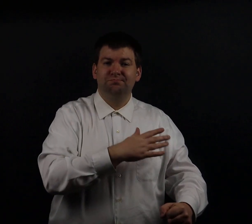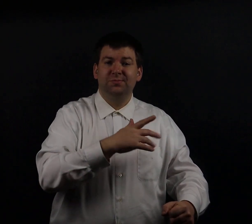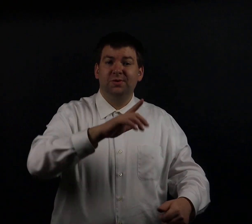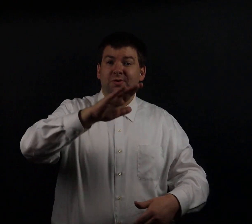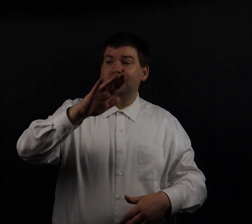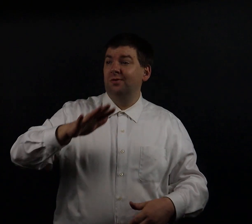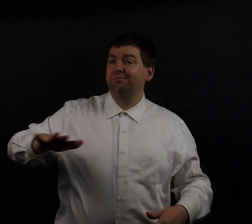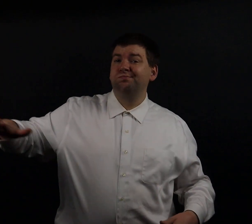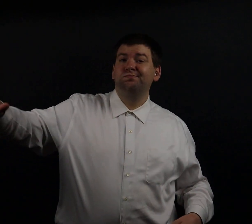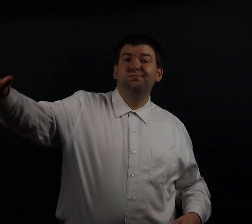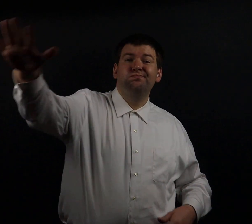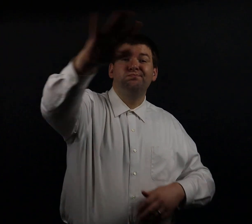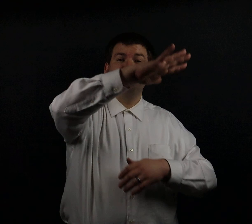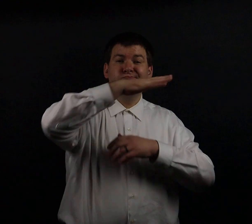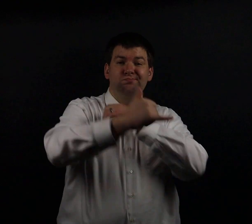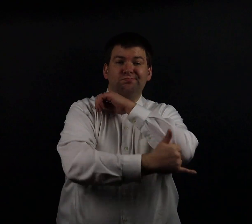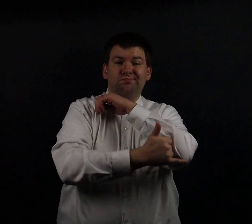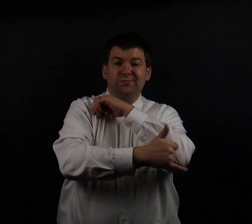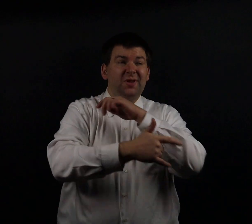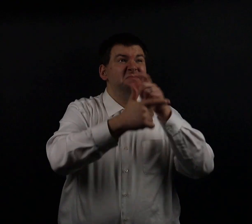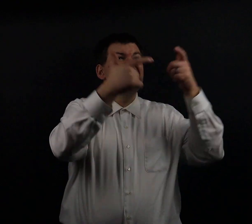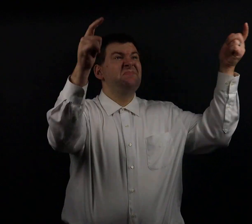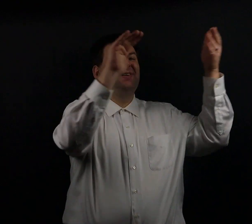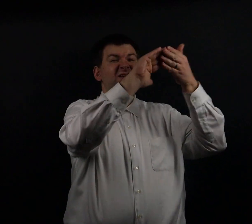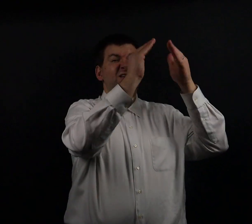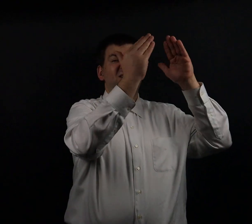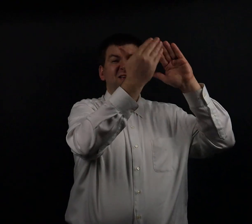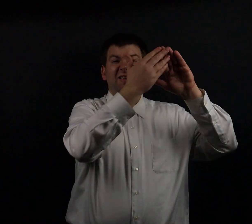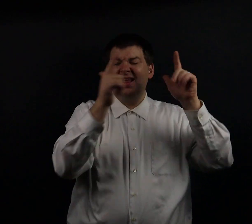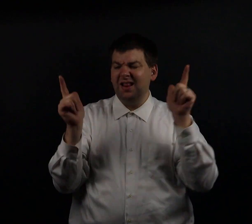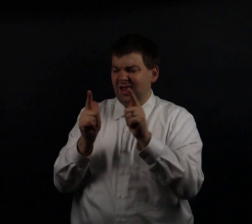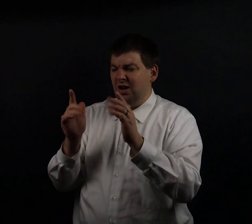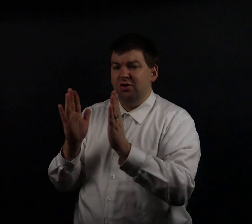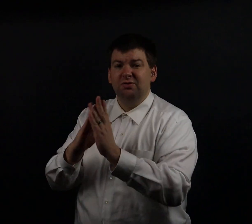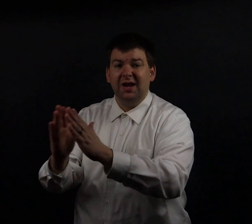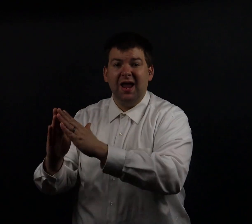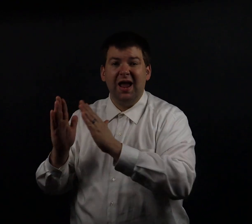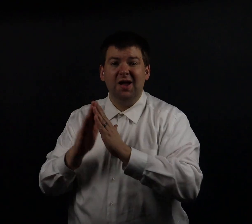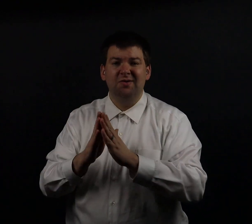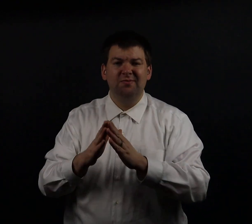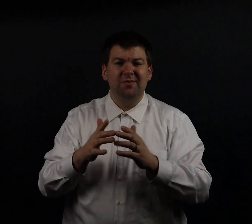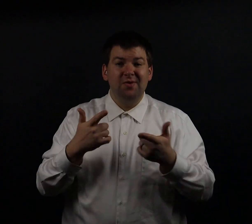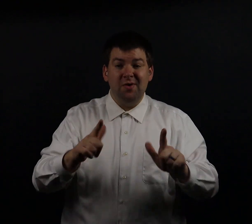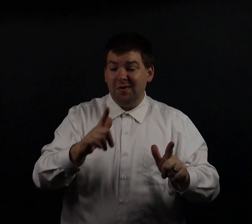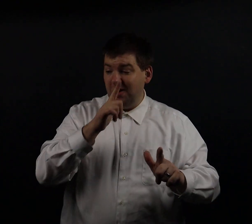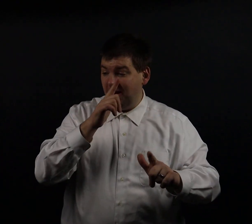All across this country, in big cities, little towns,